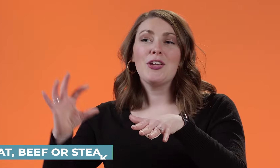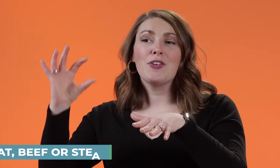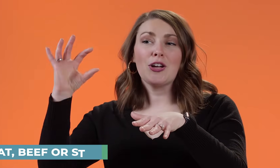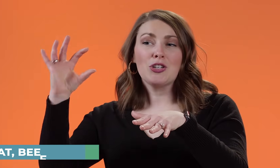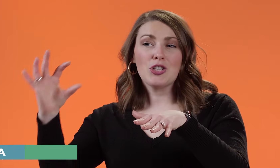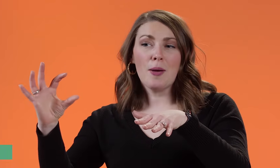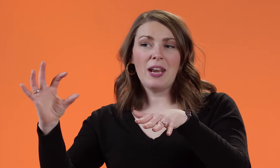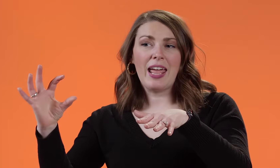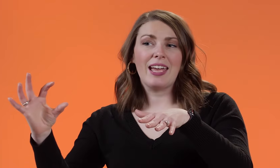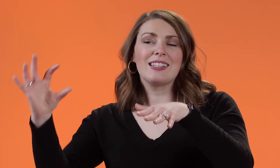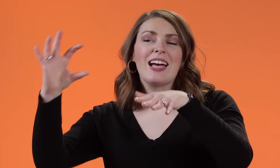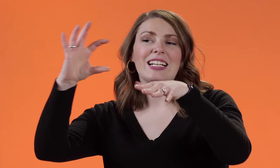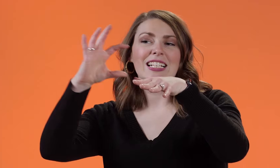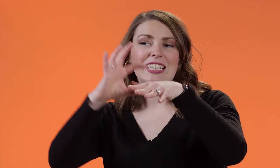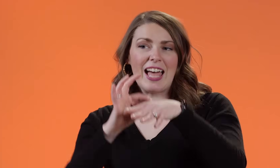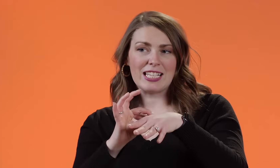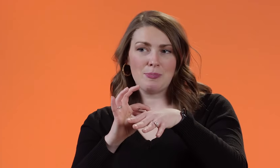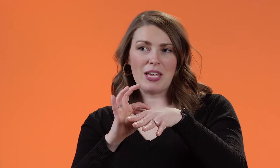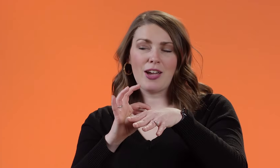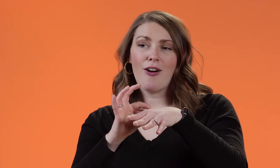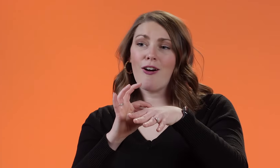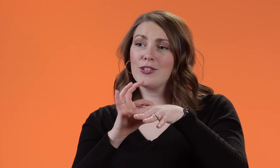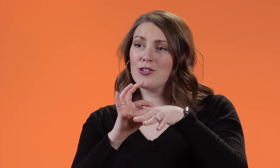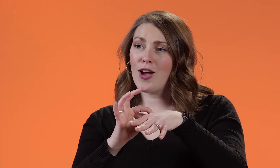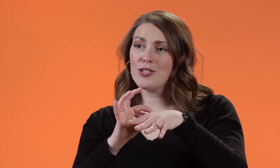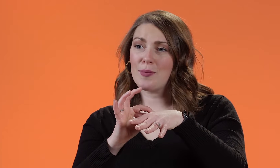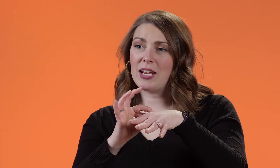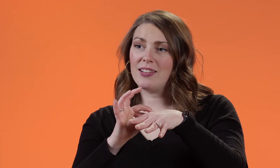You've got your dominant hand clasping on your non-dominant.